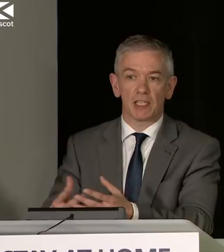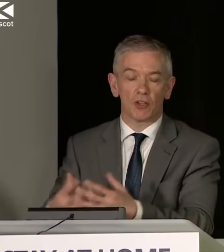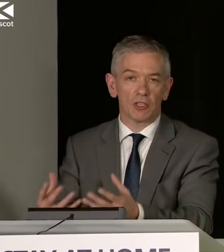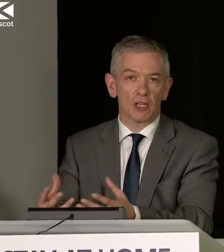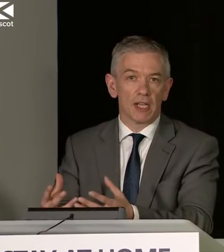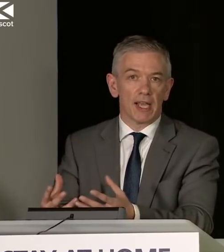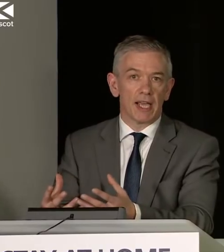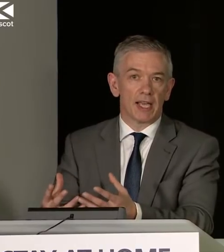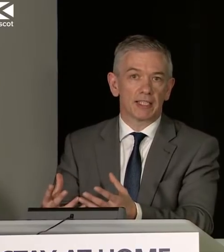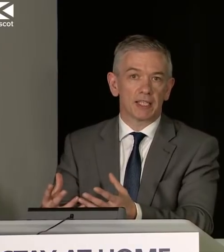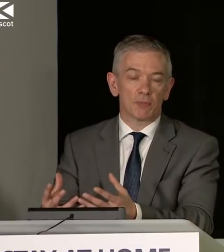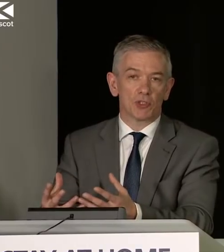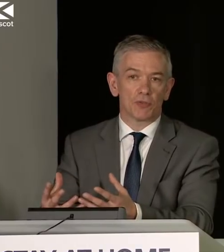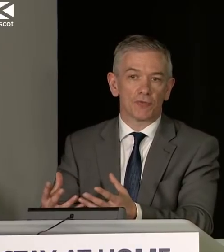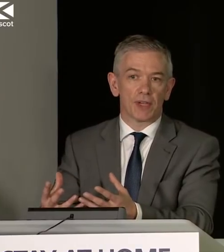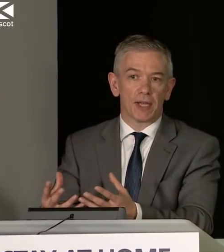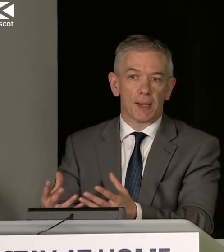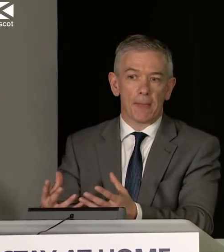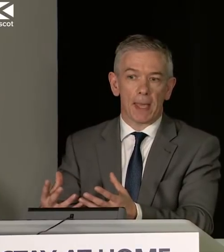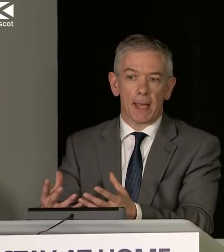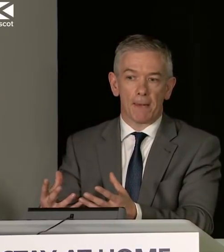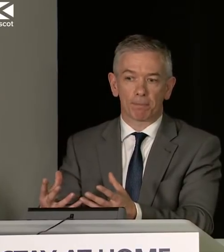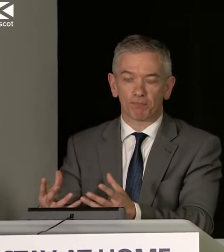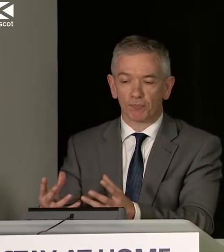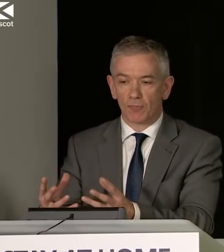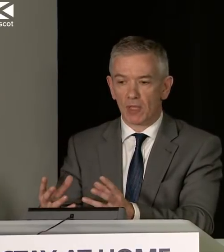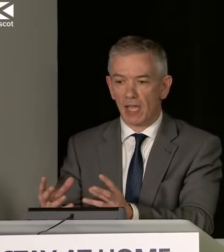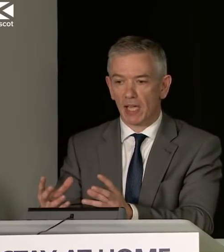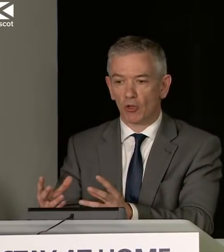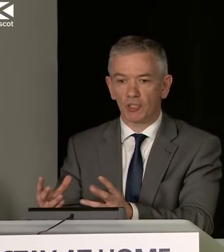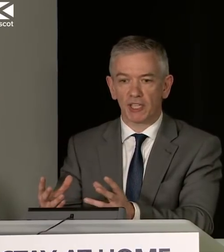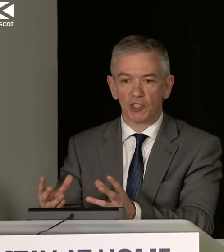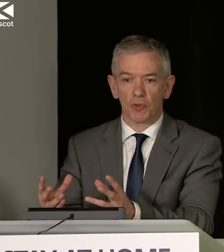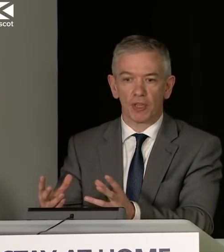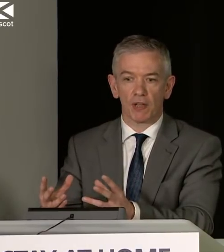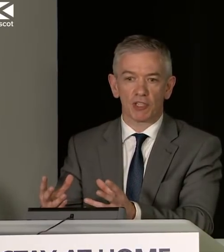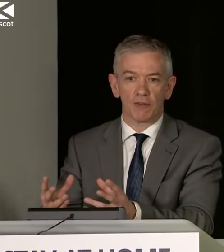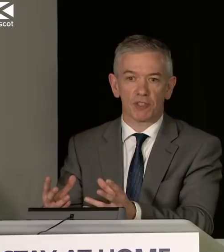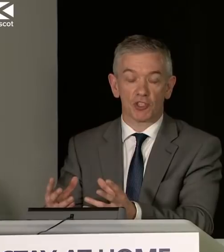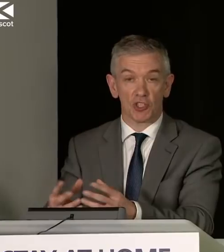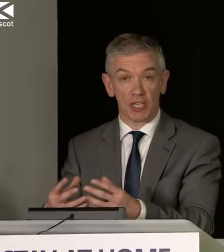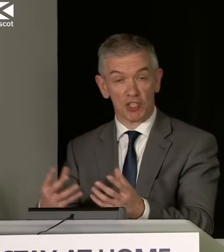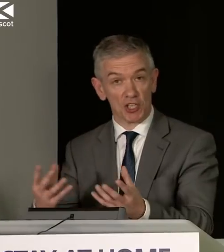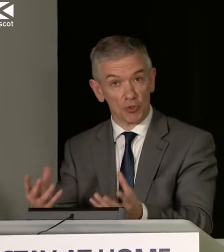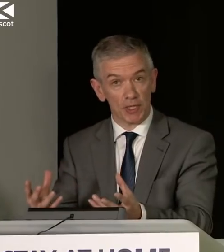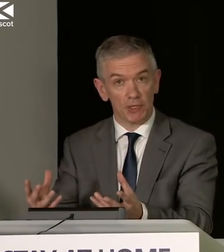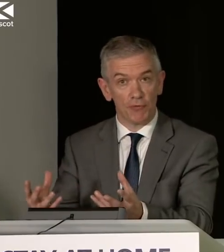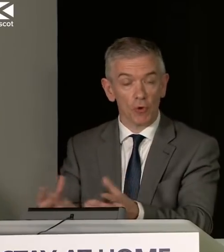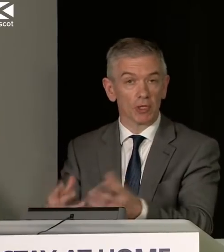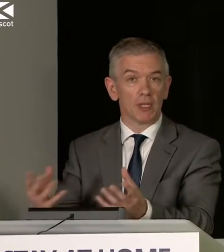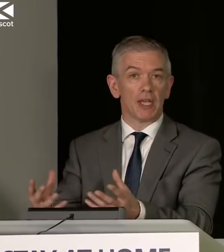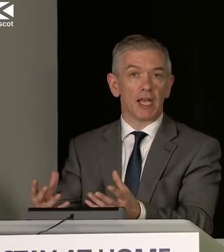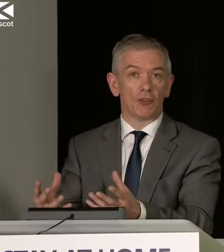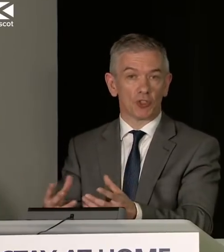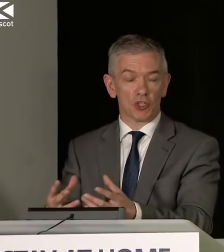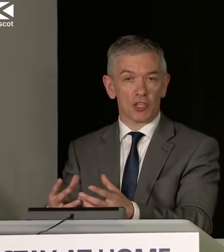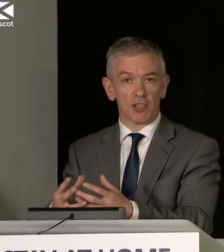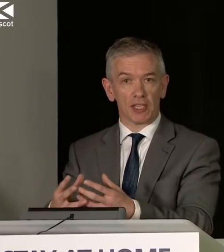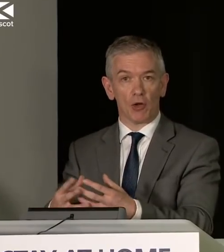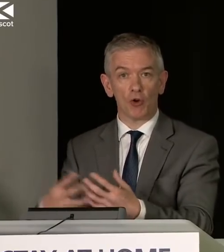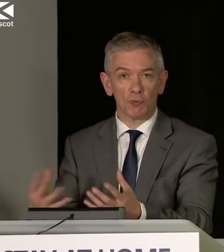in other types of contacts with the health service such as NHS 24, not just the kind